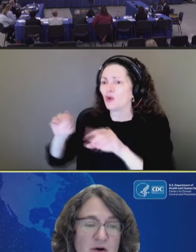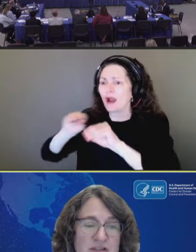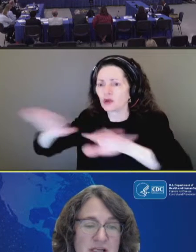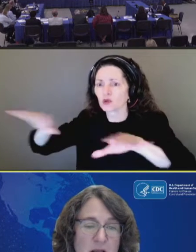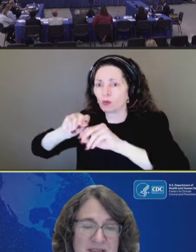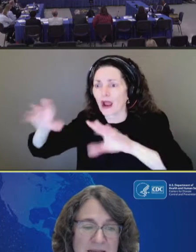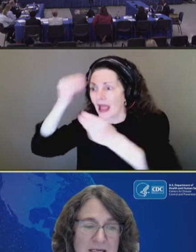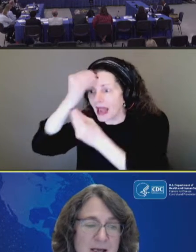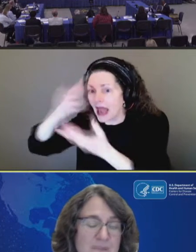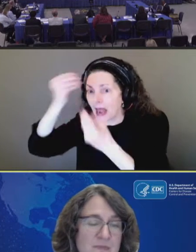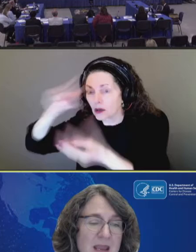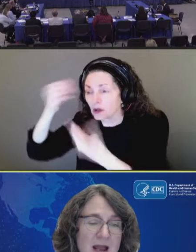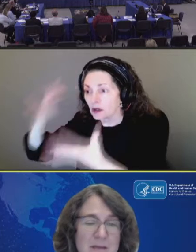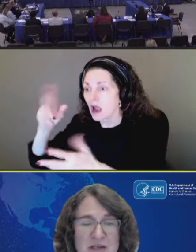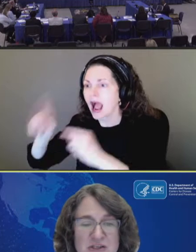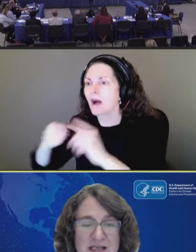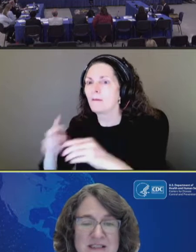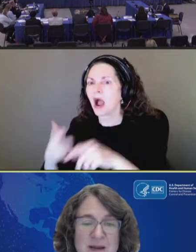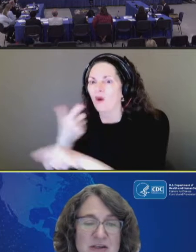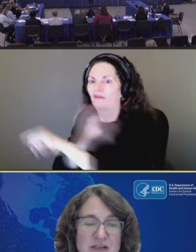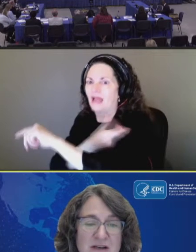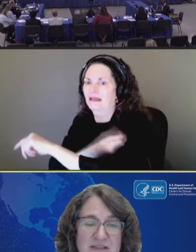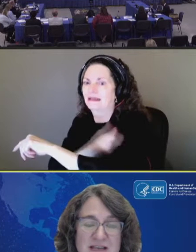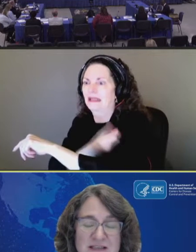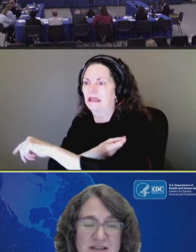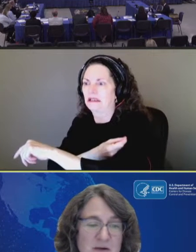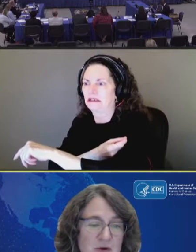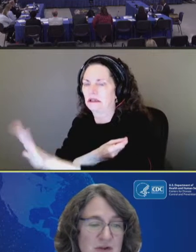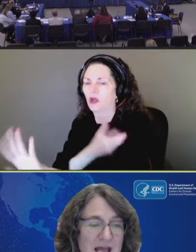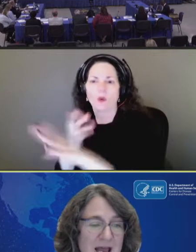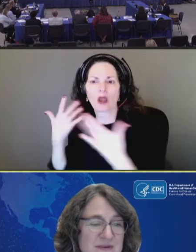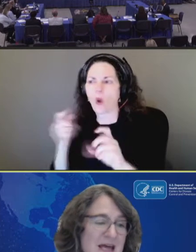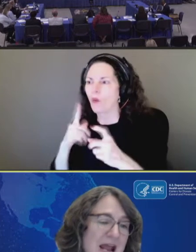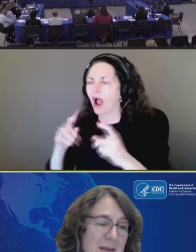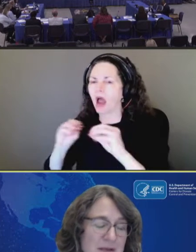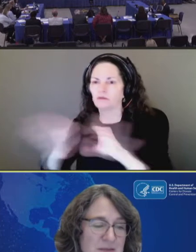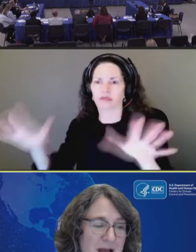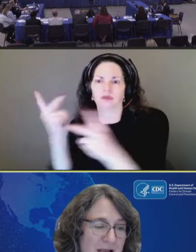encouraging uptake. I mentioned expansion of testing to commercial labs that happened